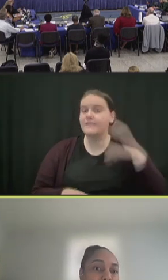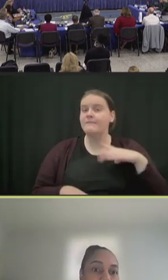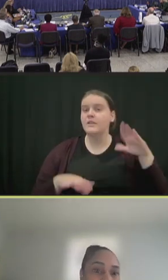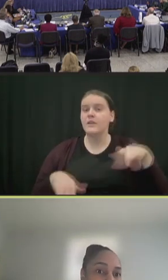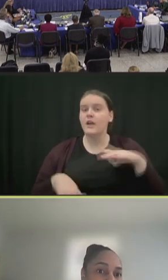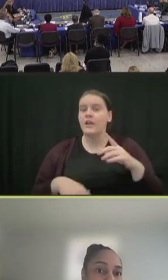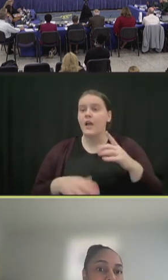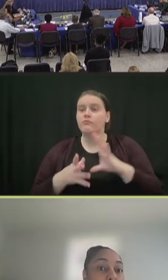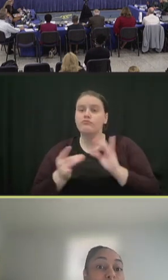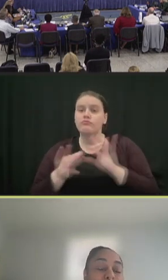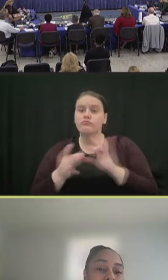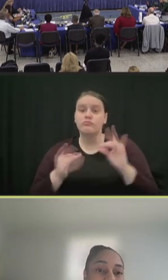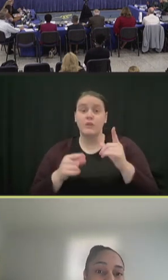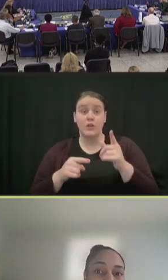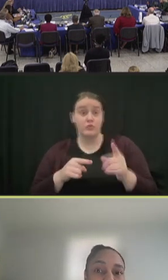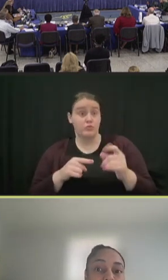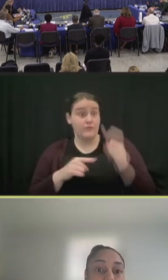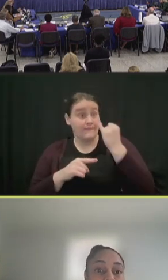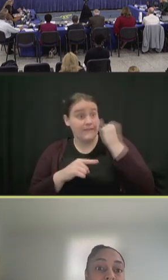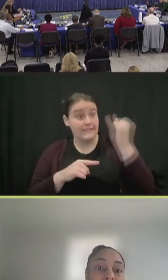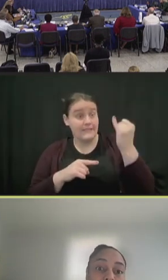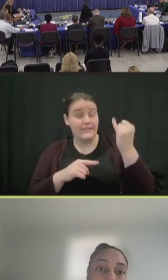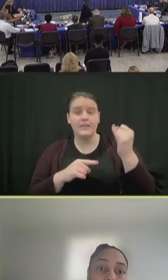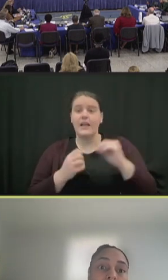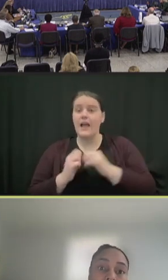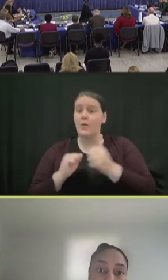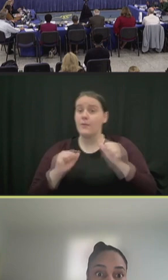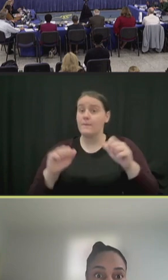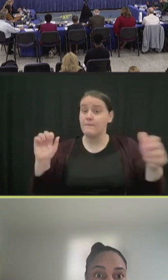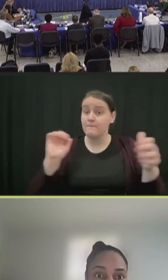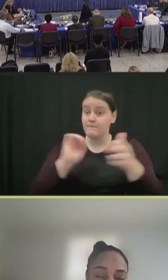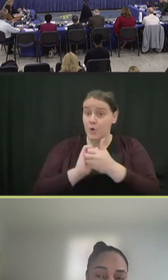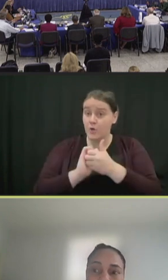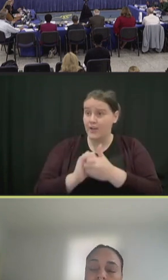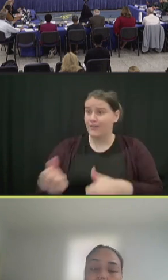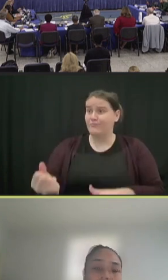a way in which we can partner together to reach the people that you would like to reach,